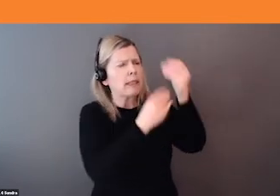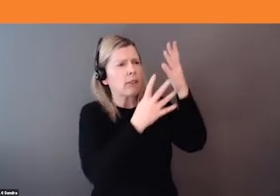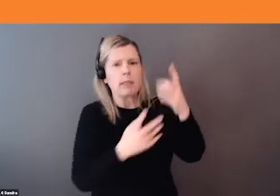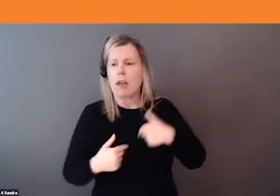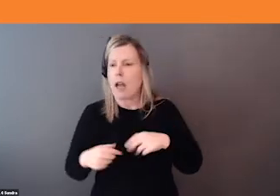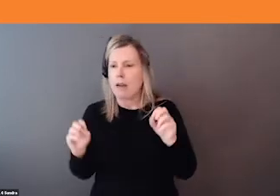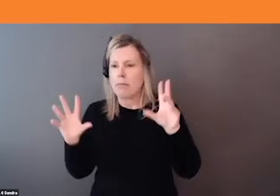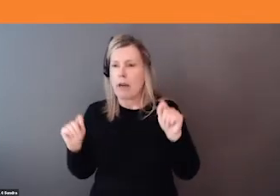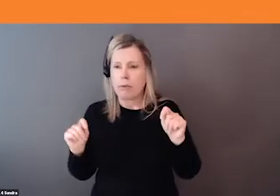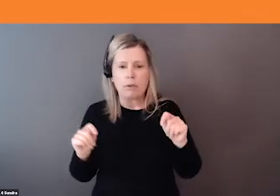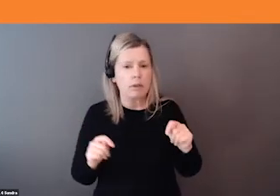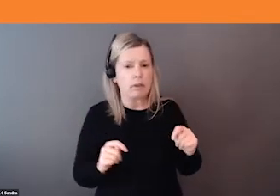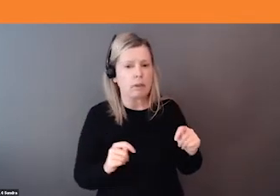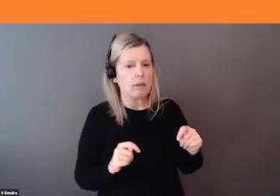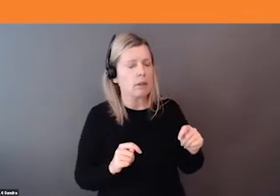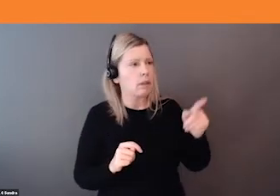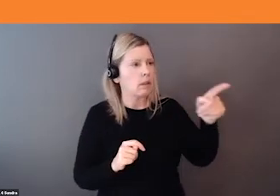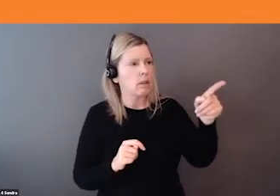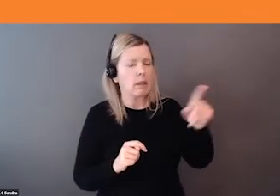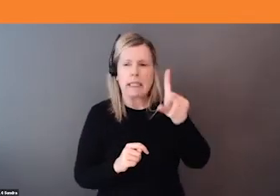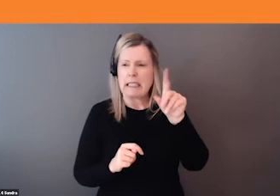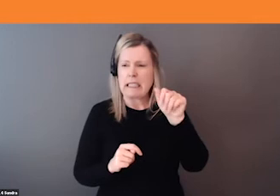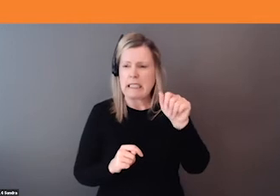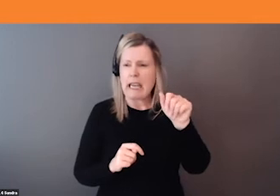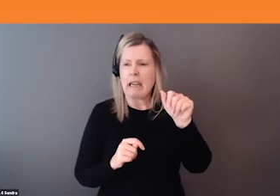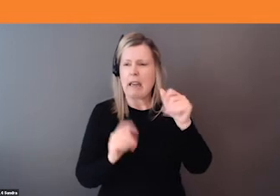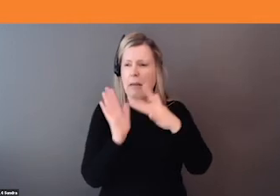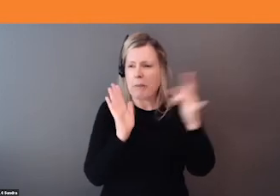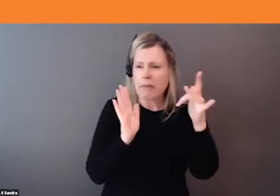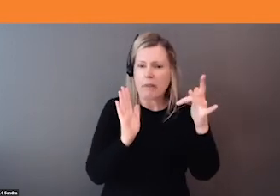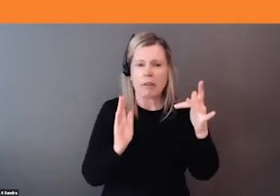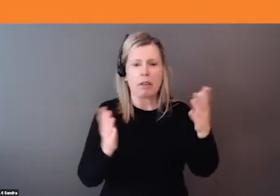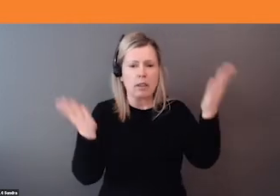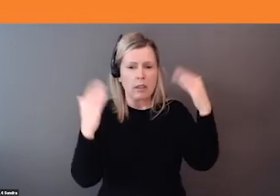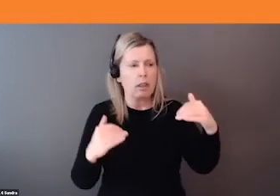vulnerability to data abuse and misuse, or the vicious cycles of data determinism.